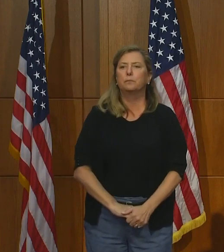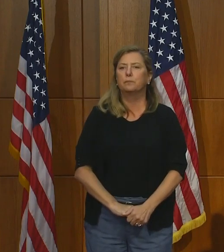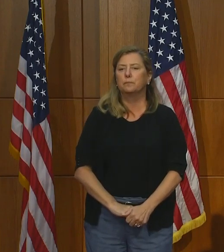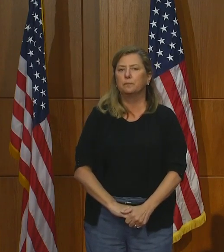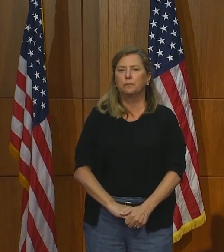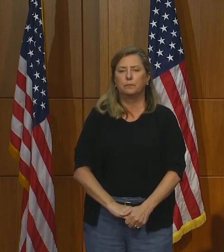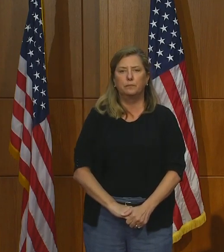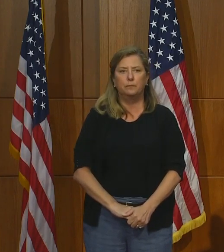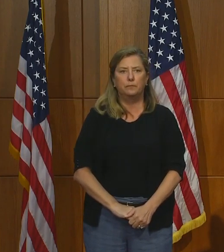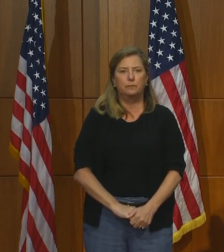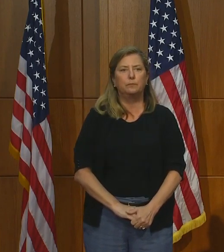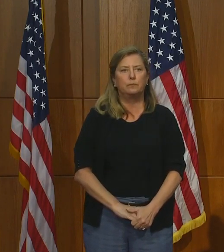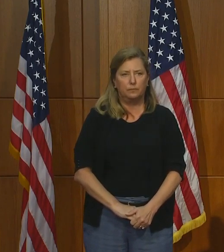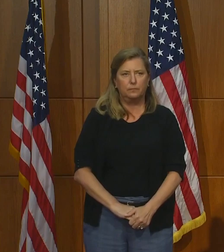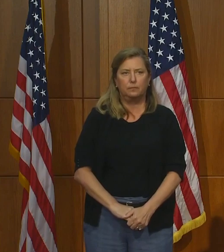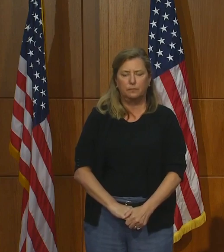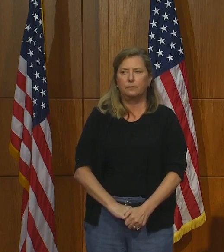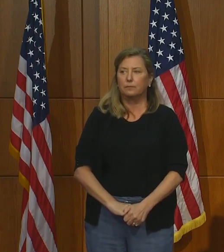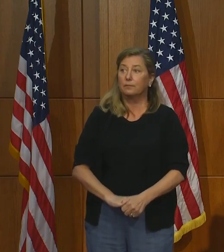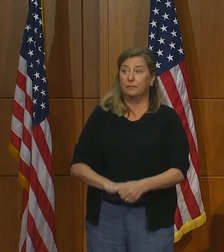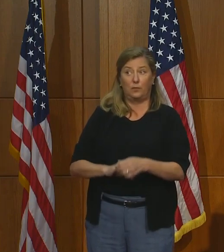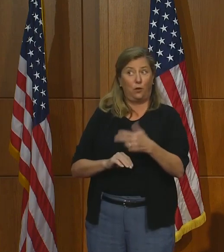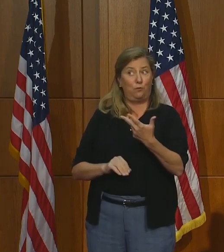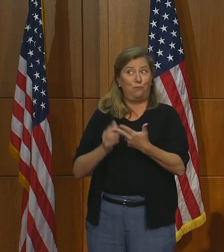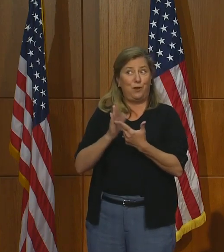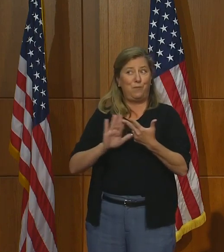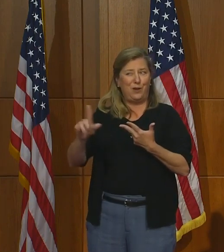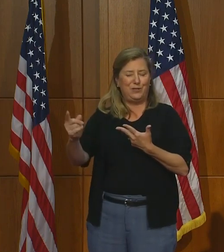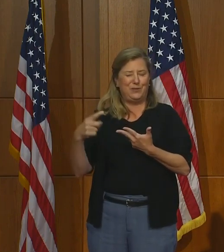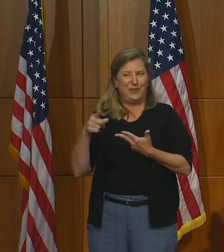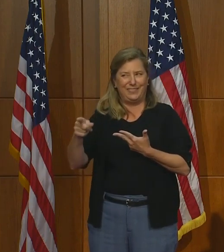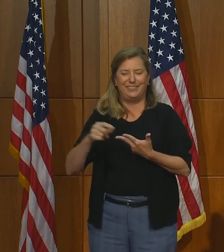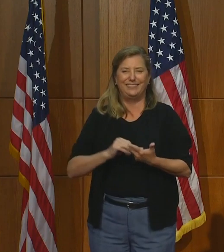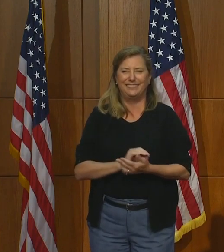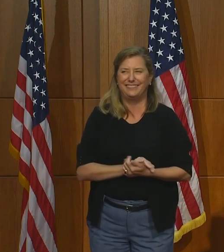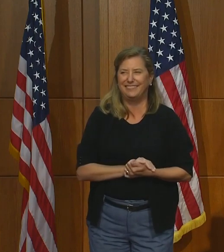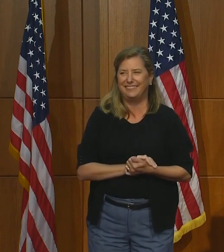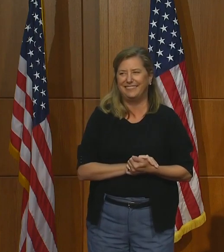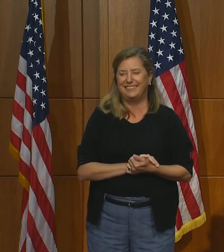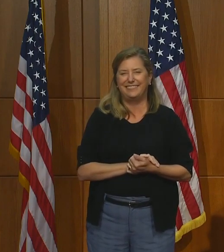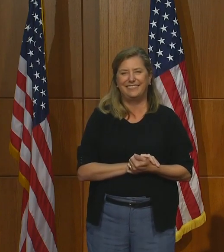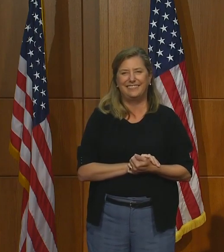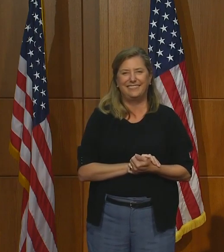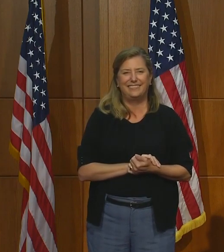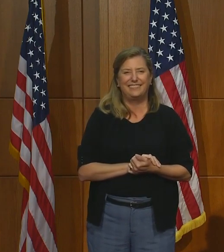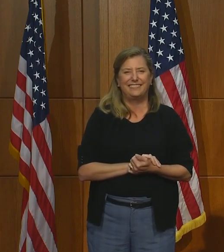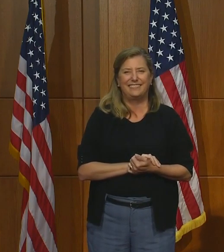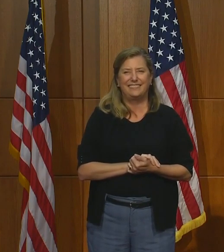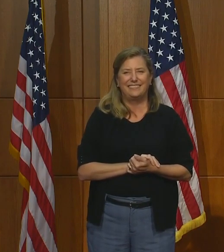UPON CALLING THEM BACK AND WE